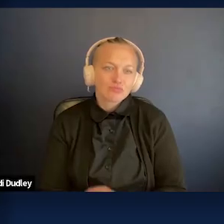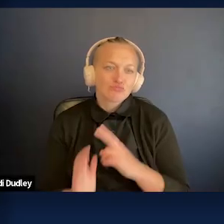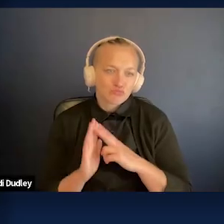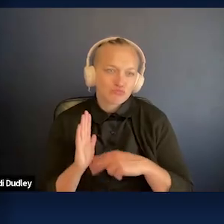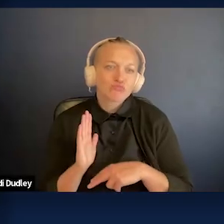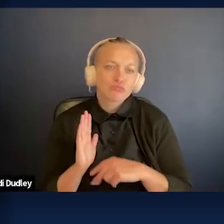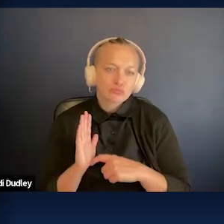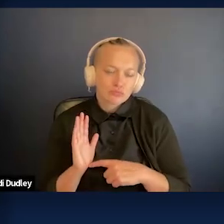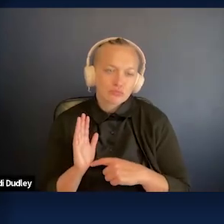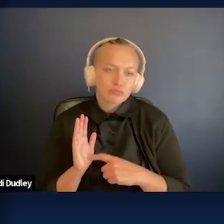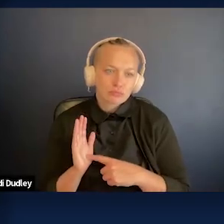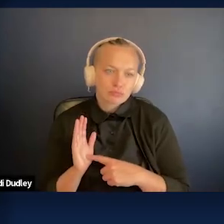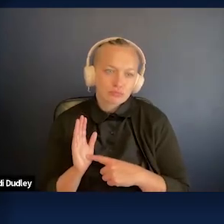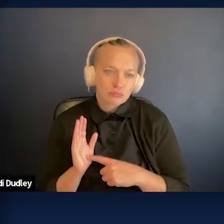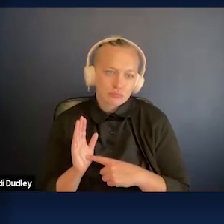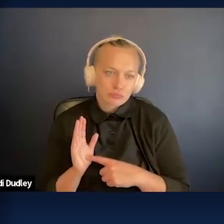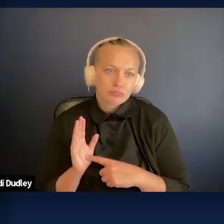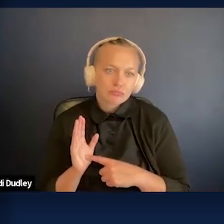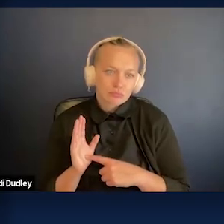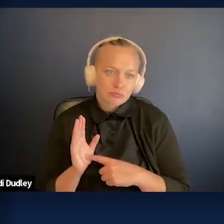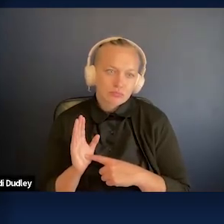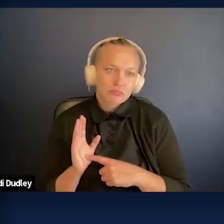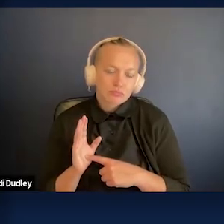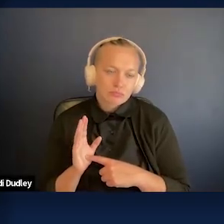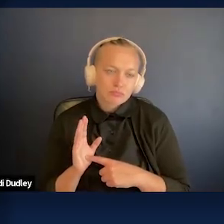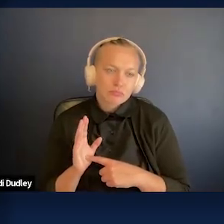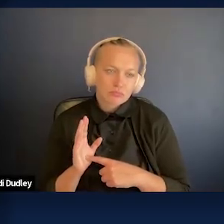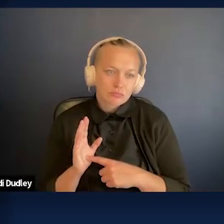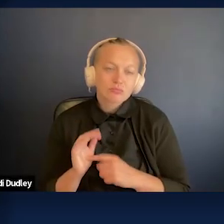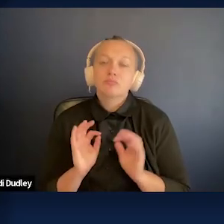To ensure comprehensive care coordination, particularly during times of transition.